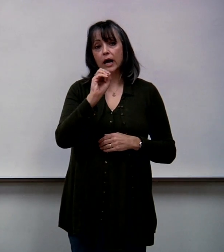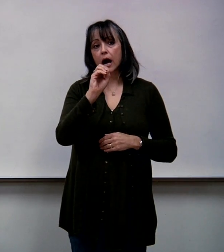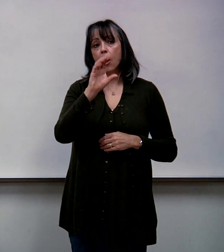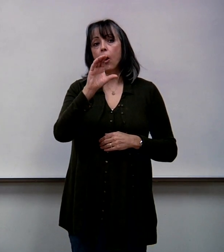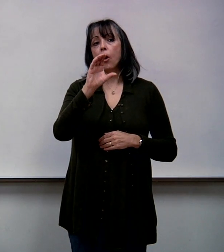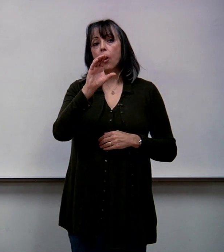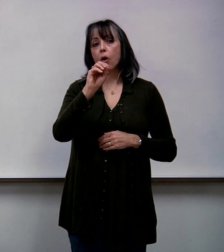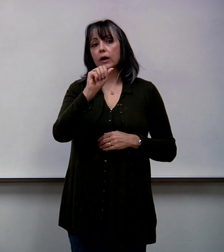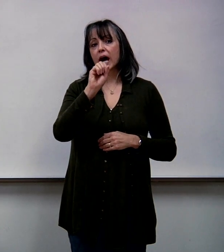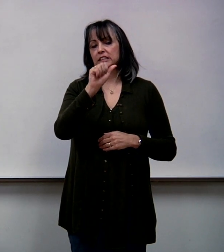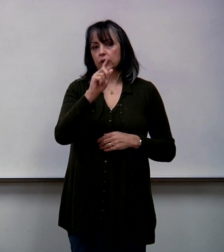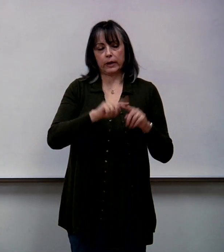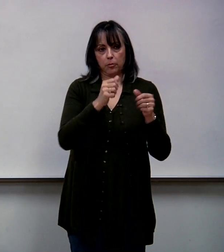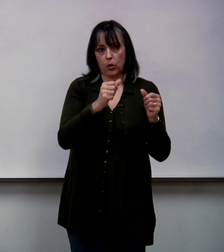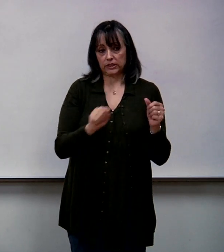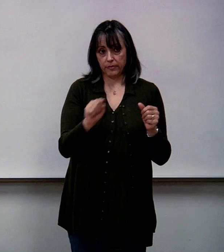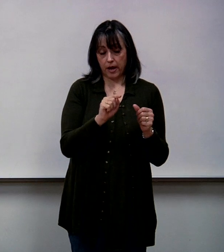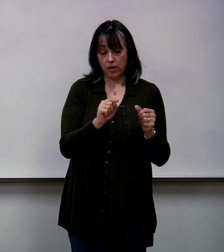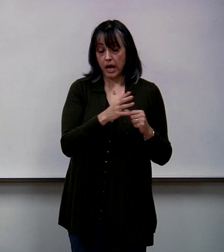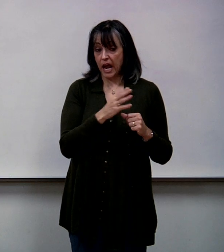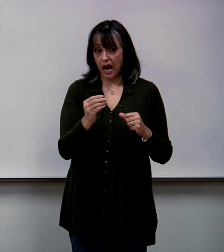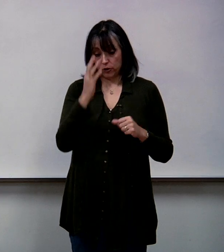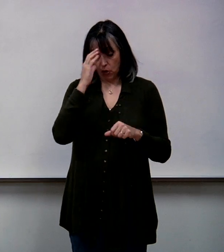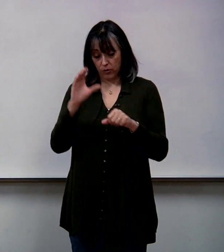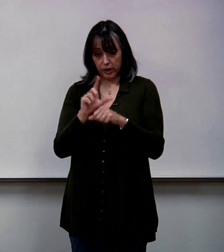them in the computer labs, which includes on the background so you can't